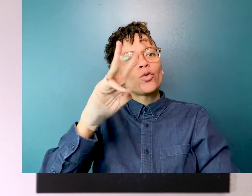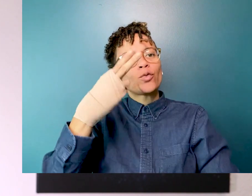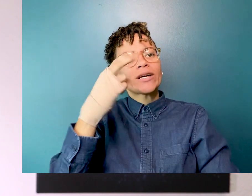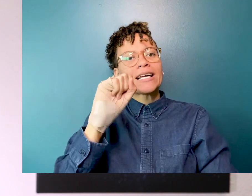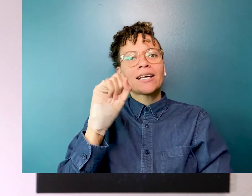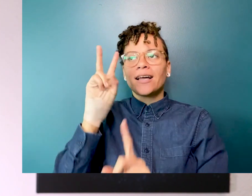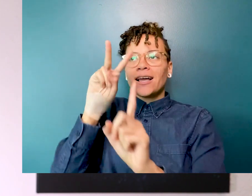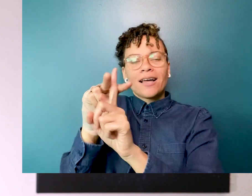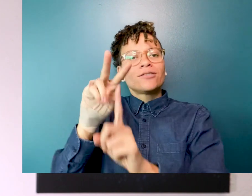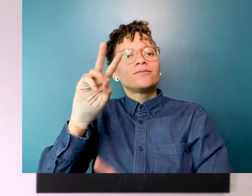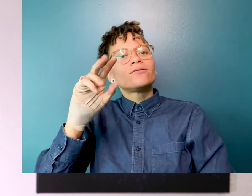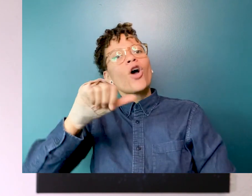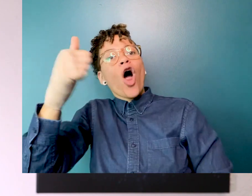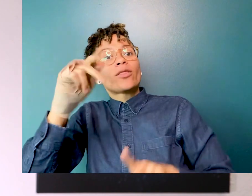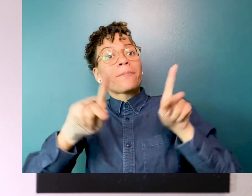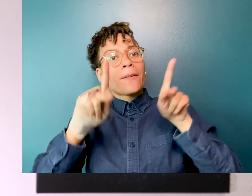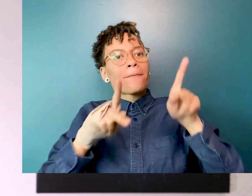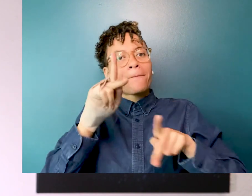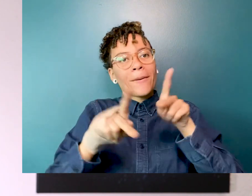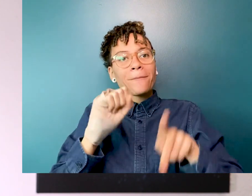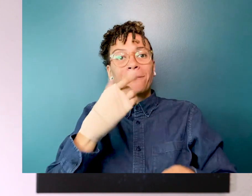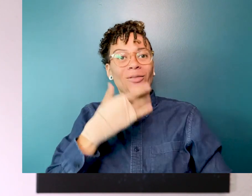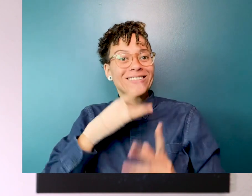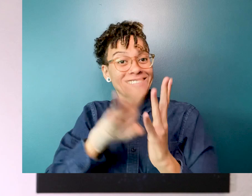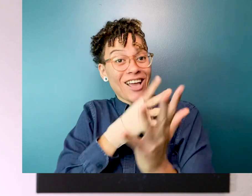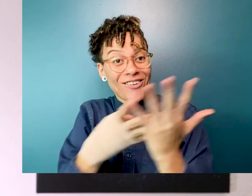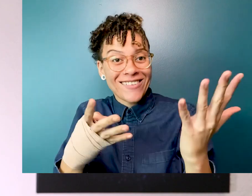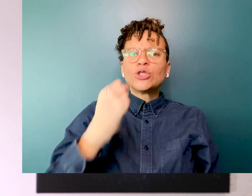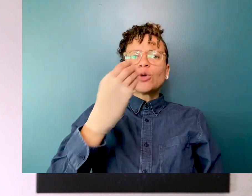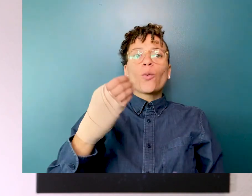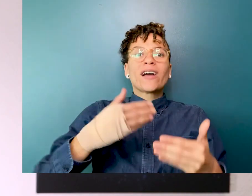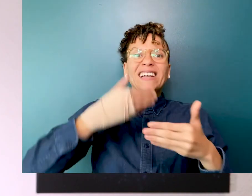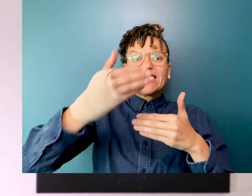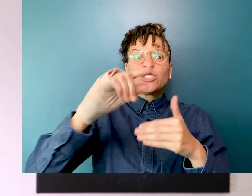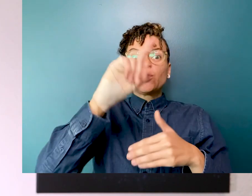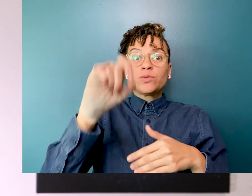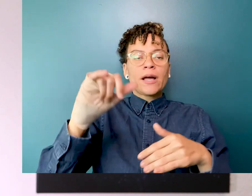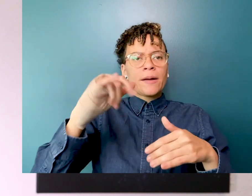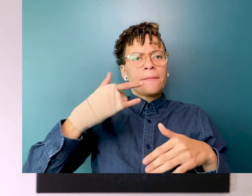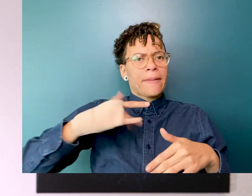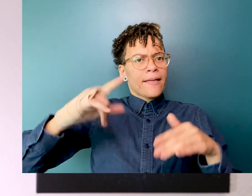You just need to know what sign of the zodiac the ascendant is located in, basically.